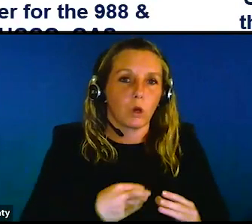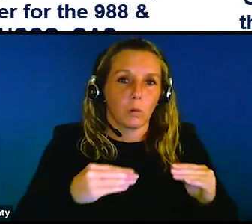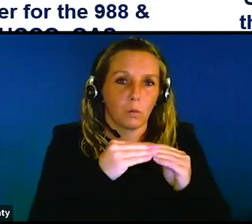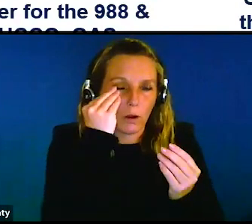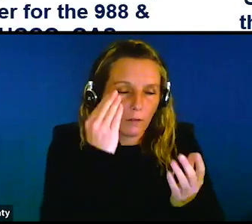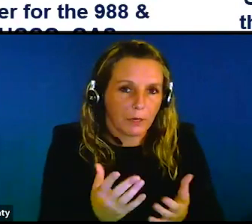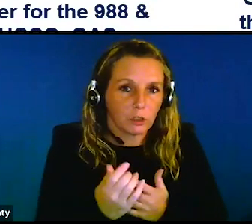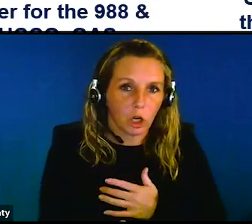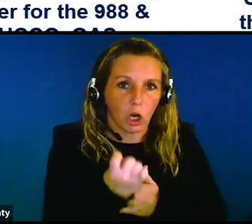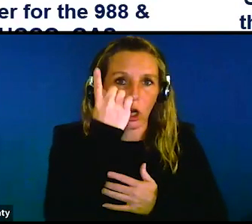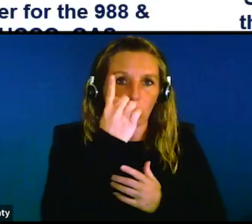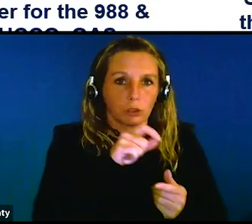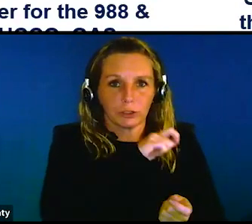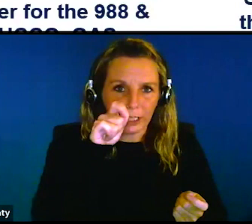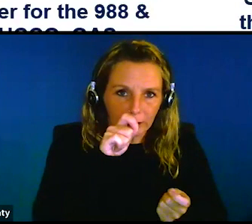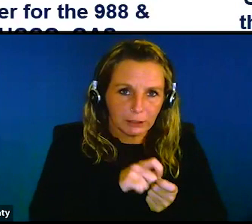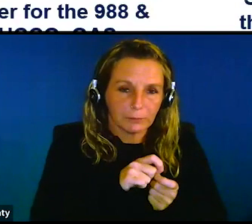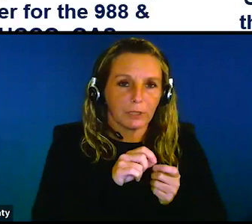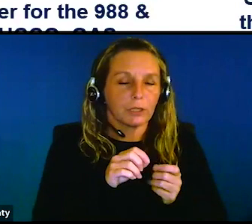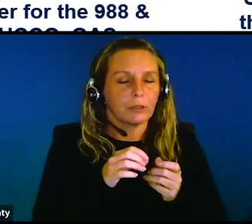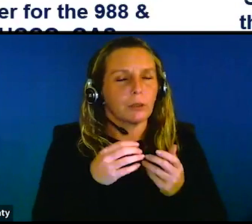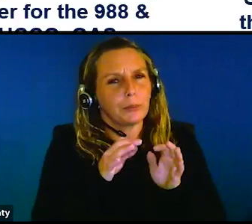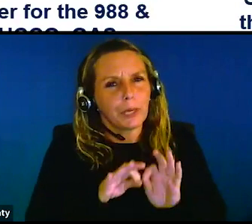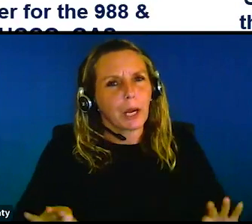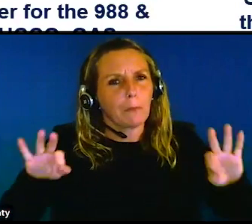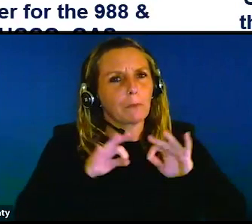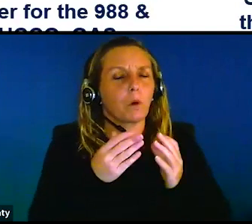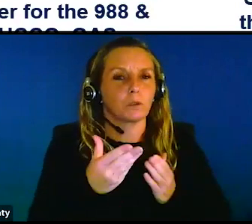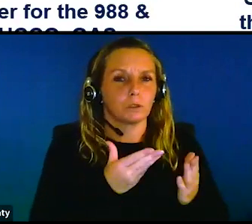this particular and critically important service is we hear questions